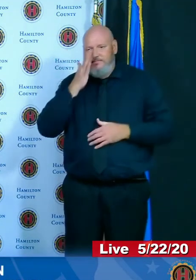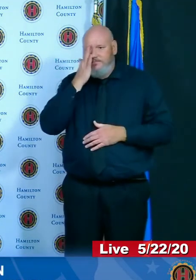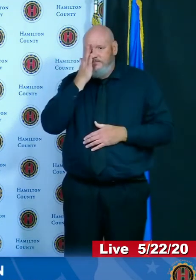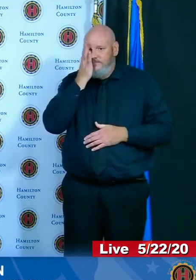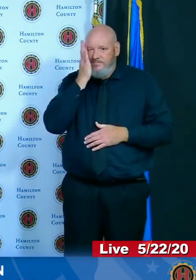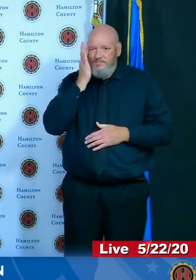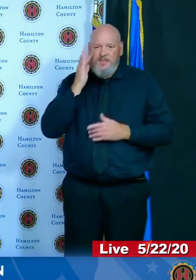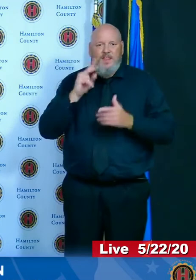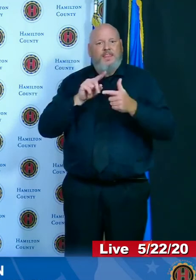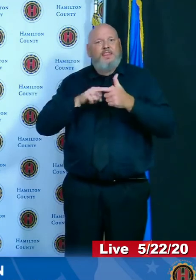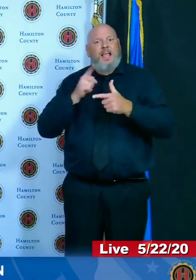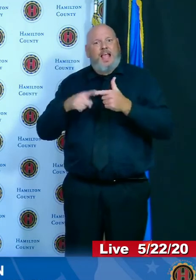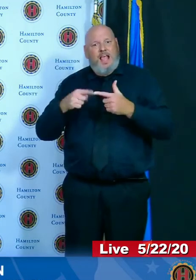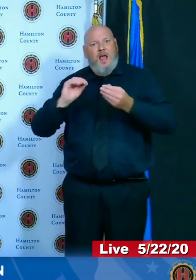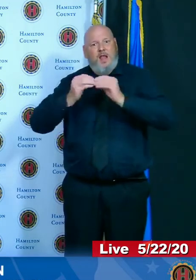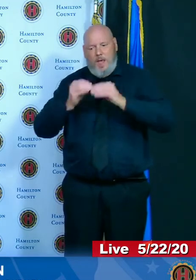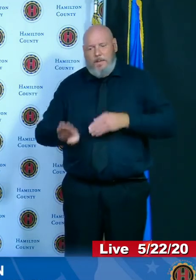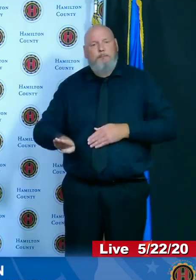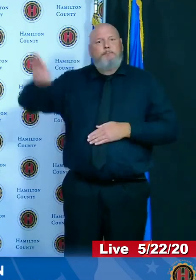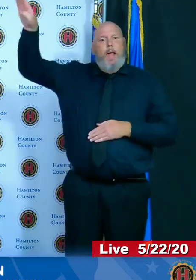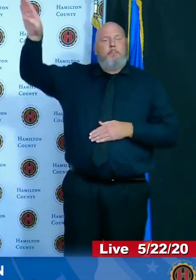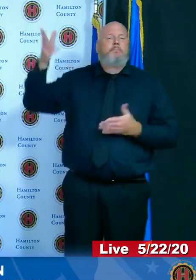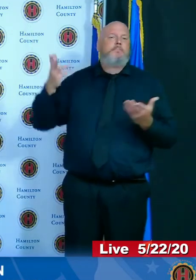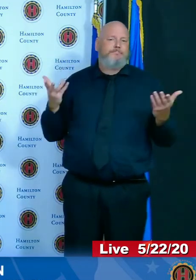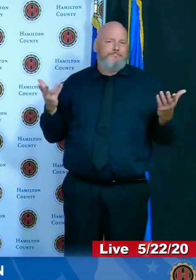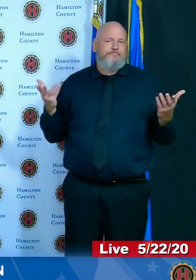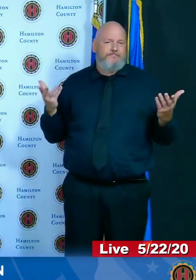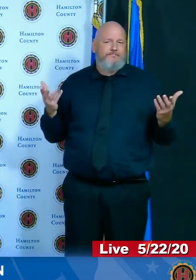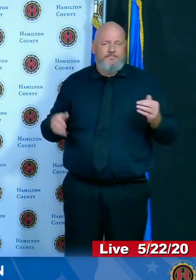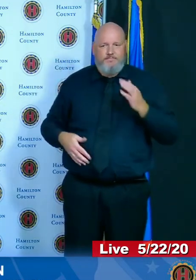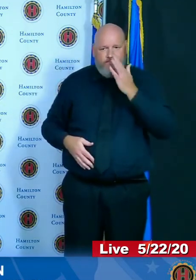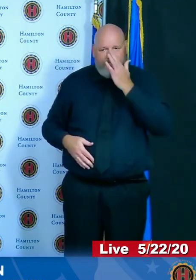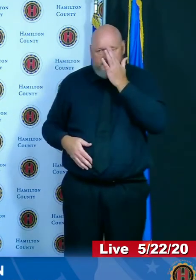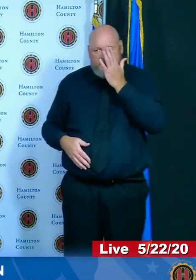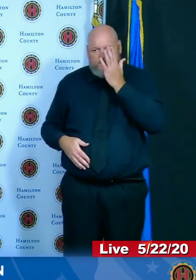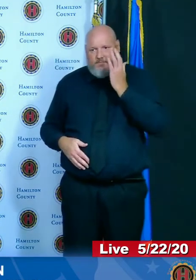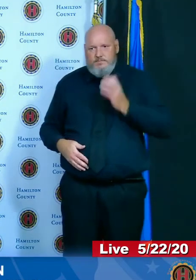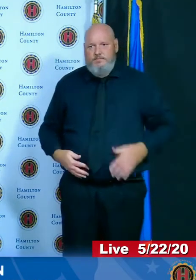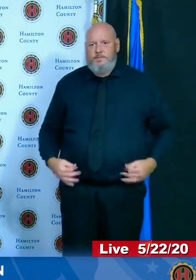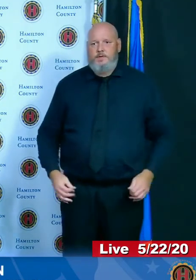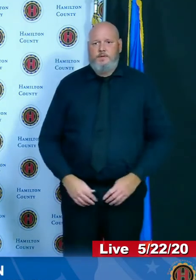this time from when we started going down the pandemic path and and changing